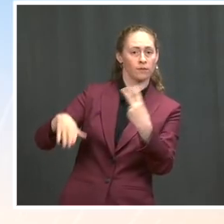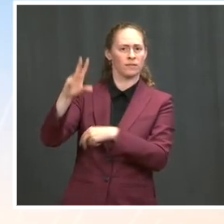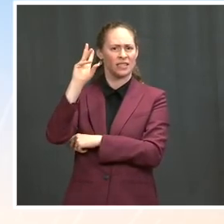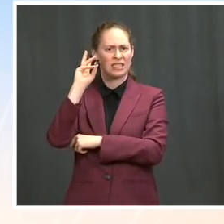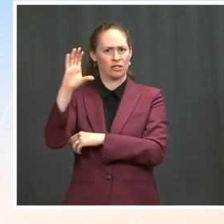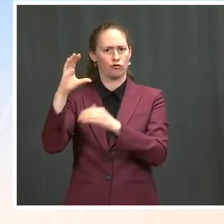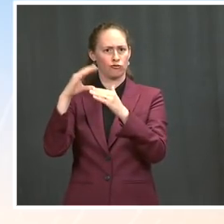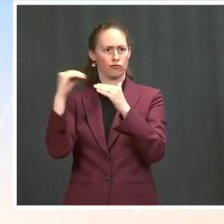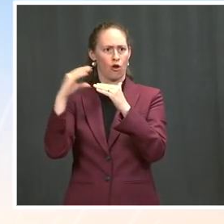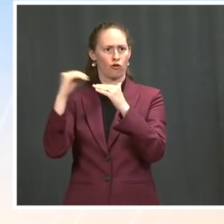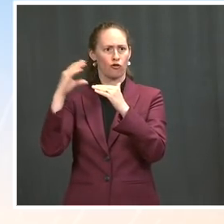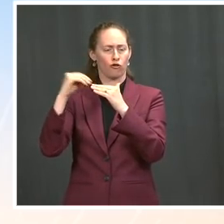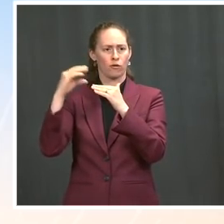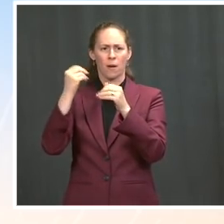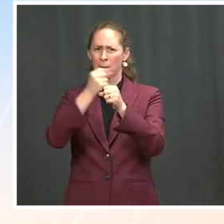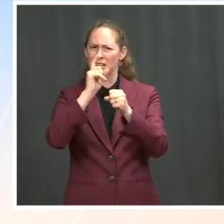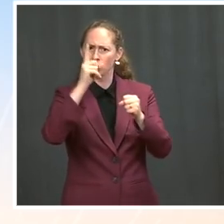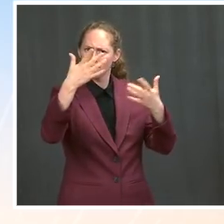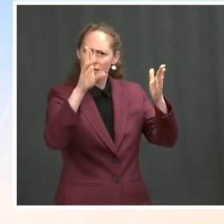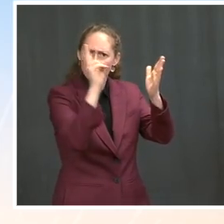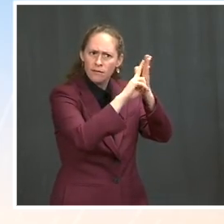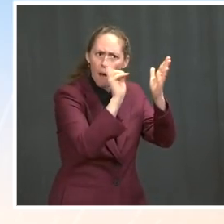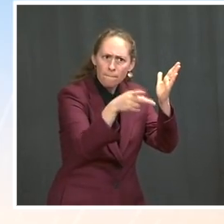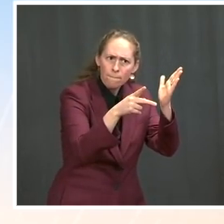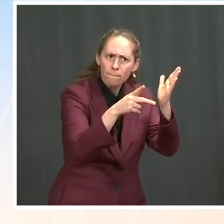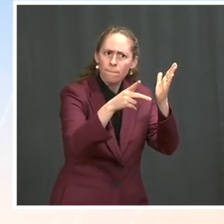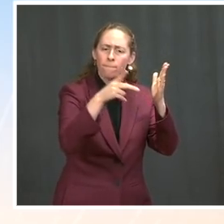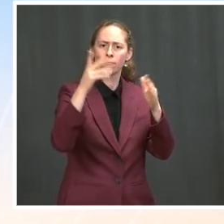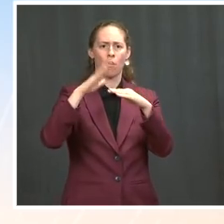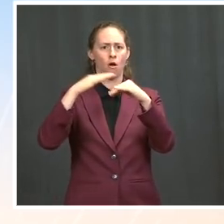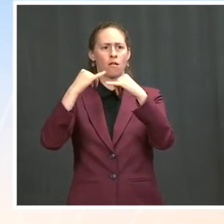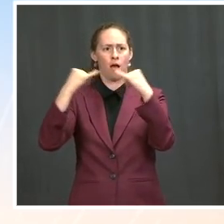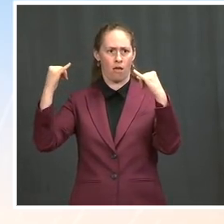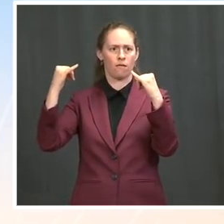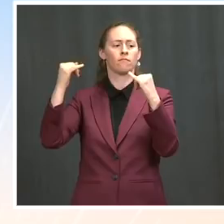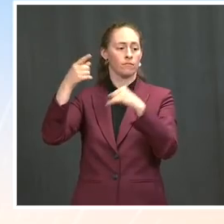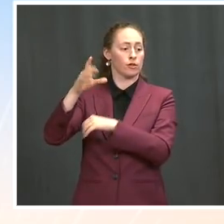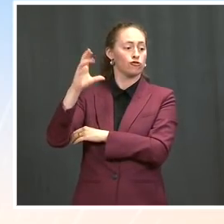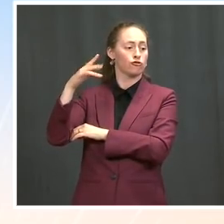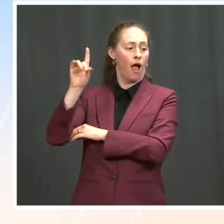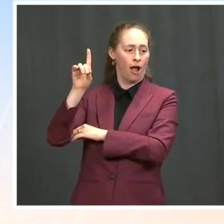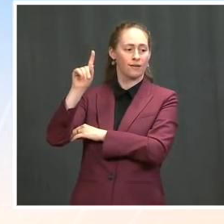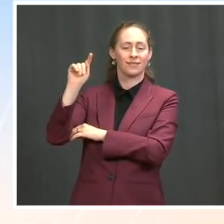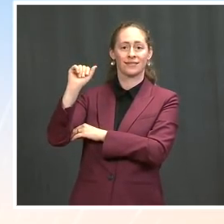hence we have launched a website: ChildTaxCredit.gov -- very easy to remember. And if anybody is not sure --